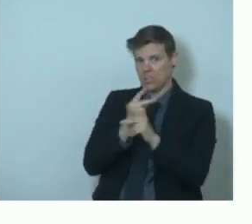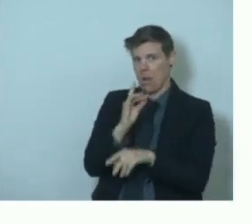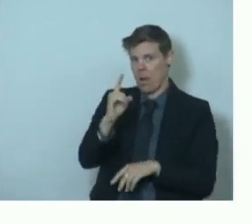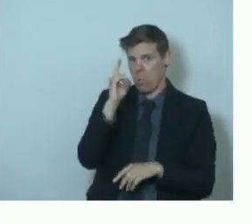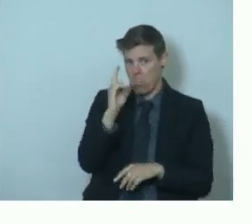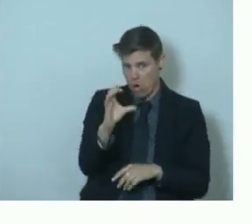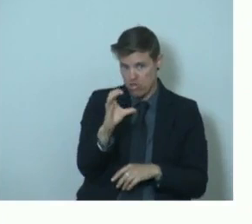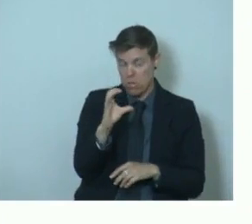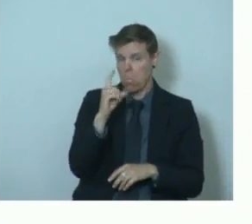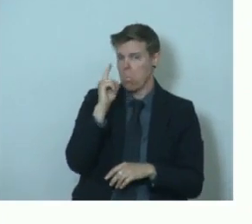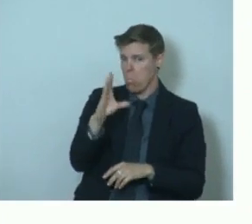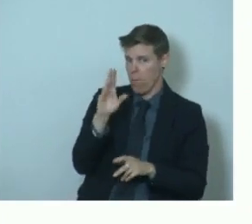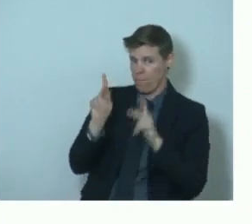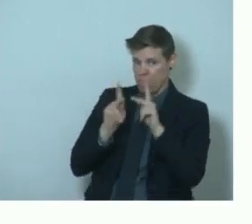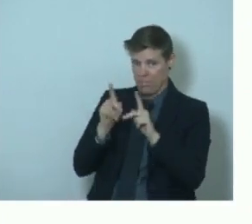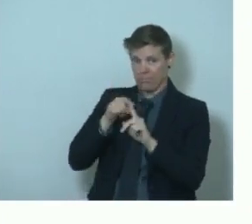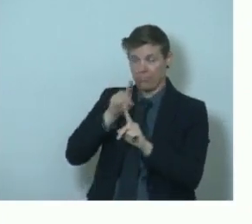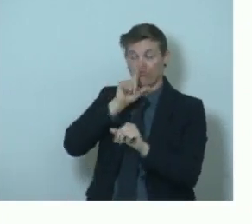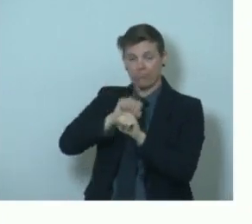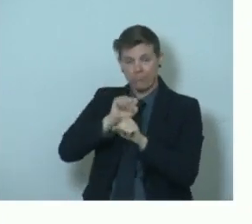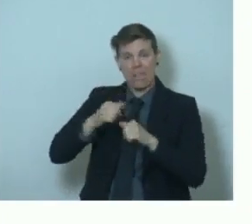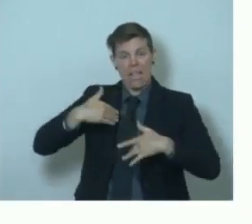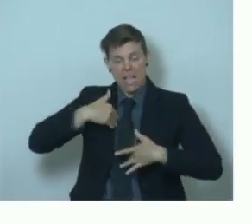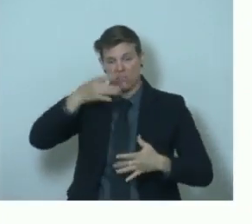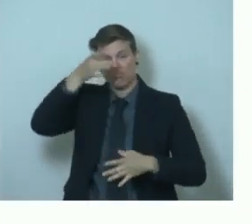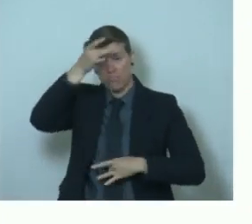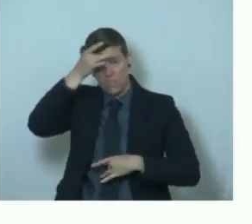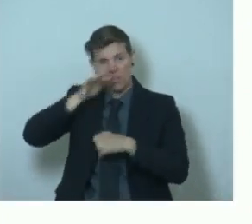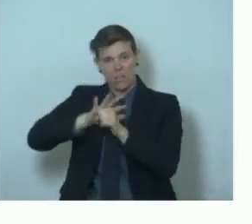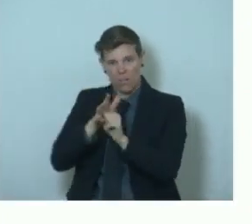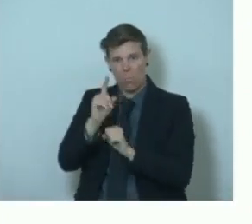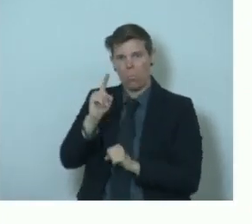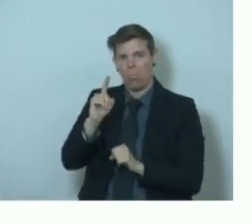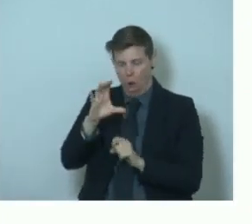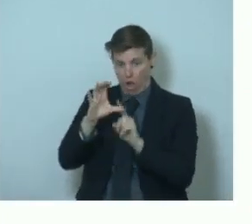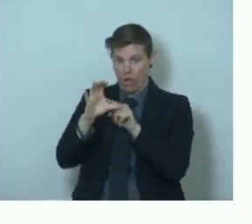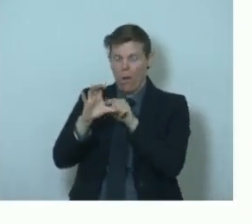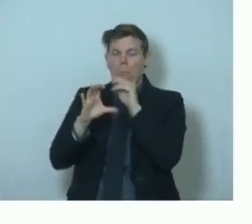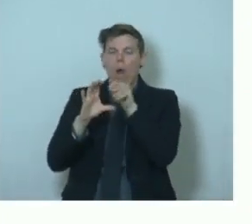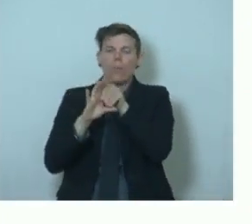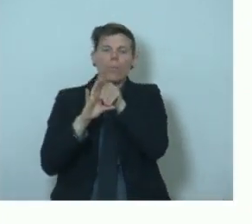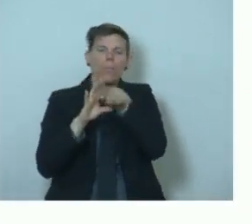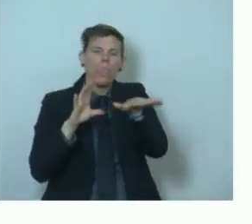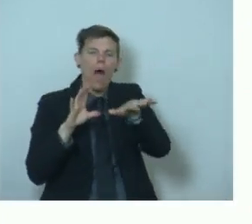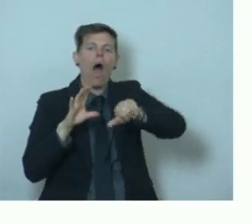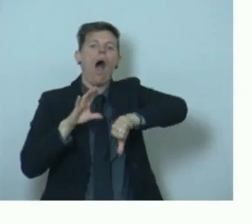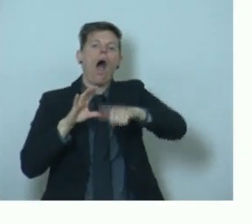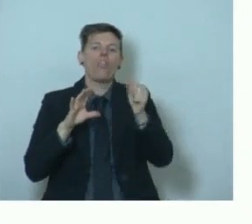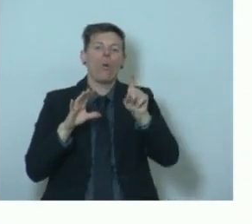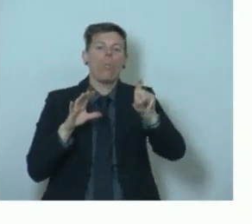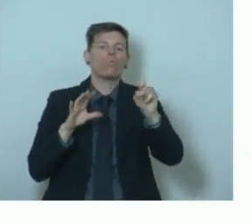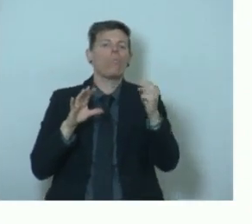IF YOU MULTIPLY IT BY A HUNDRED, THAT IS THE NUMBER OF PEOPLE THAT 100 PEOPLE WOULD IN FACT.